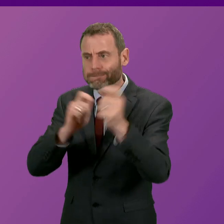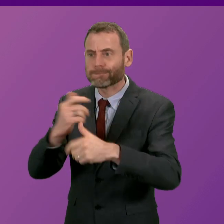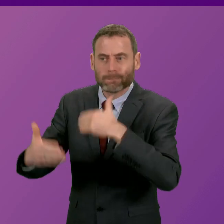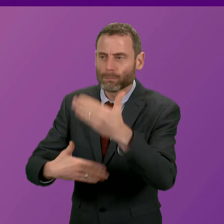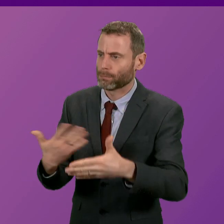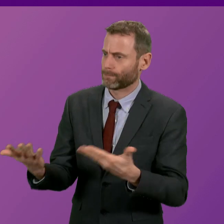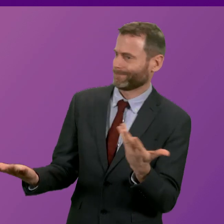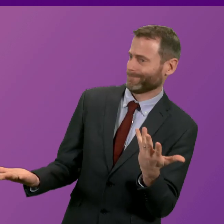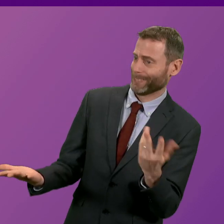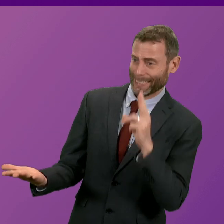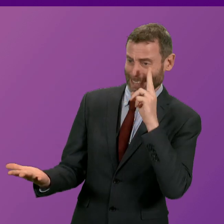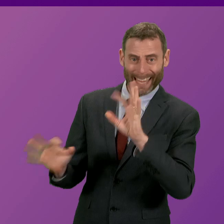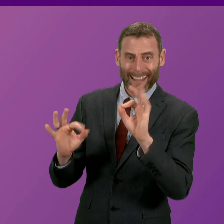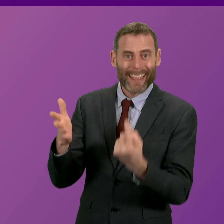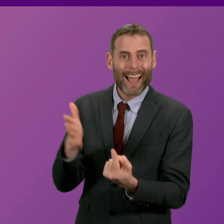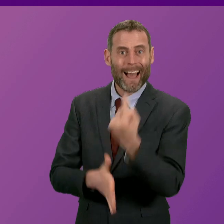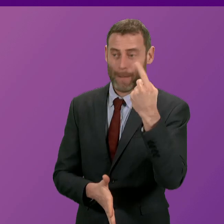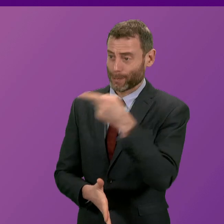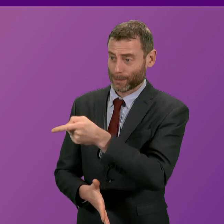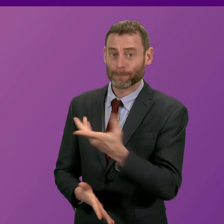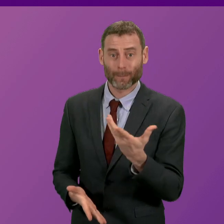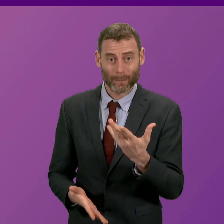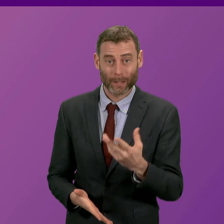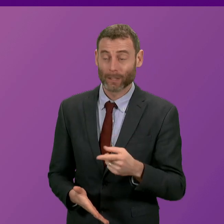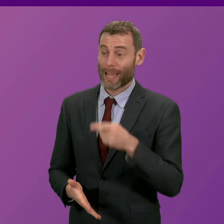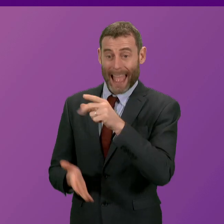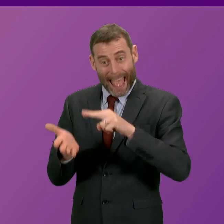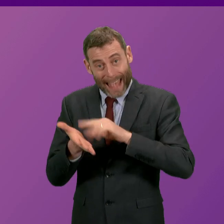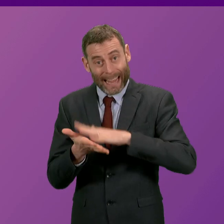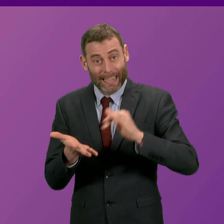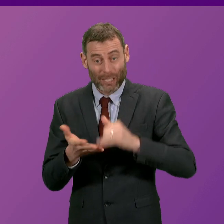Nowhere is that more important or clearer than in our national health service. Given that one